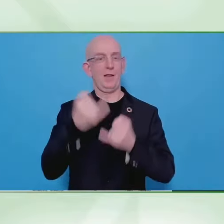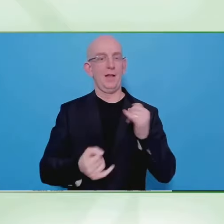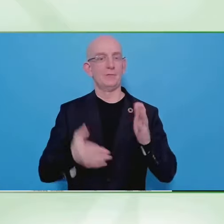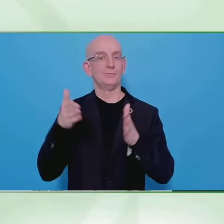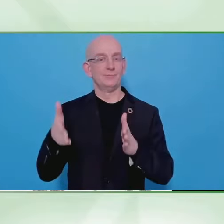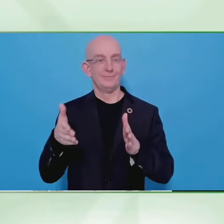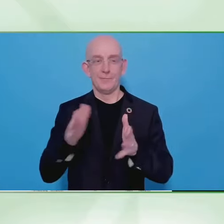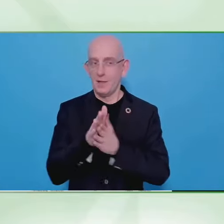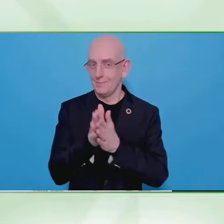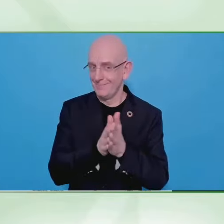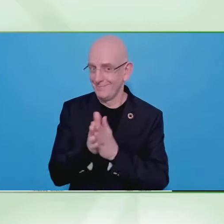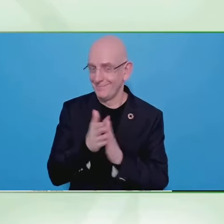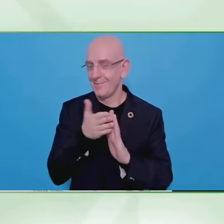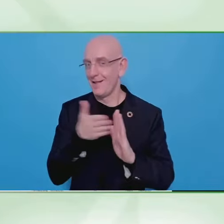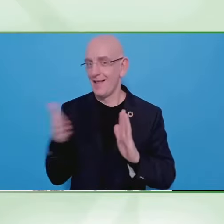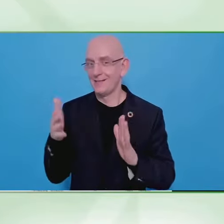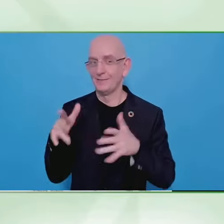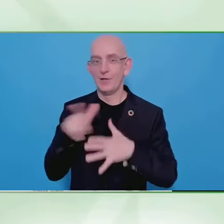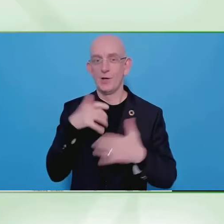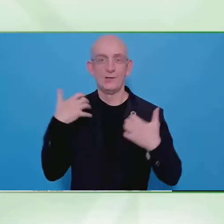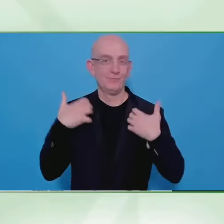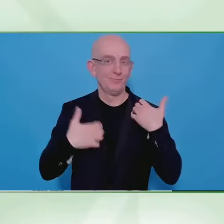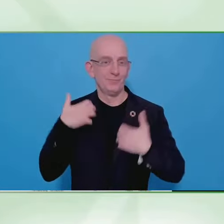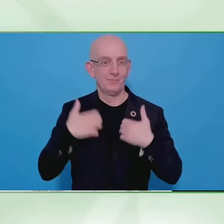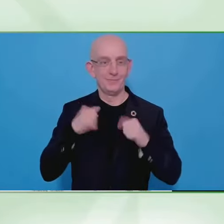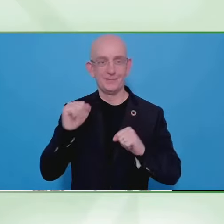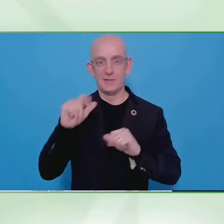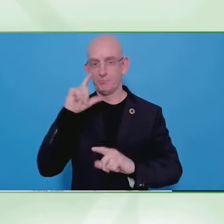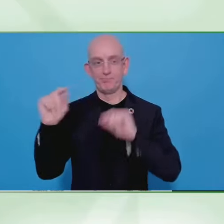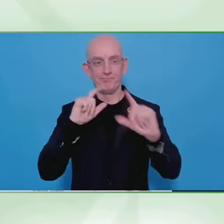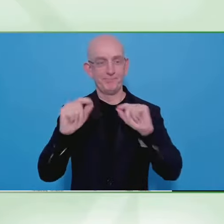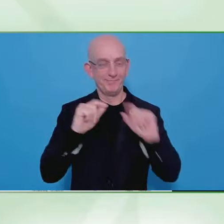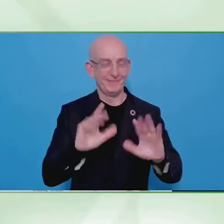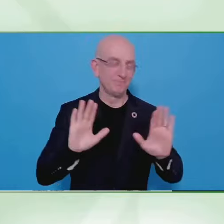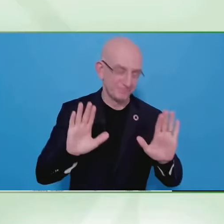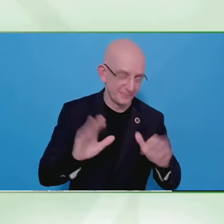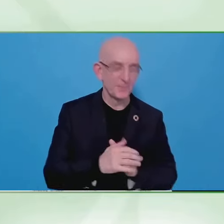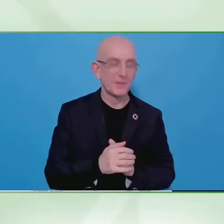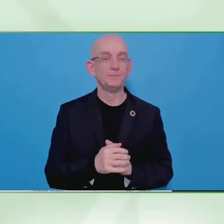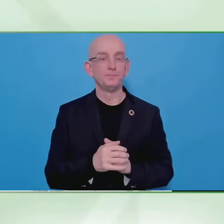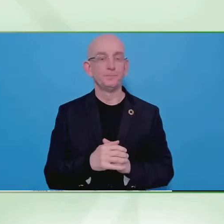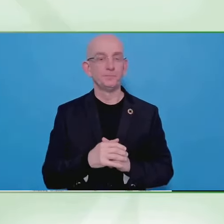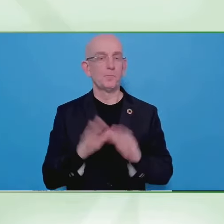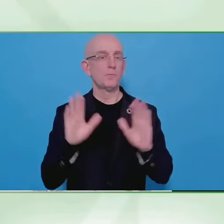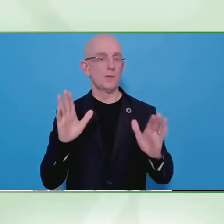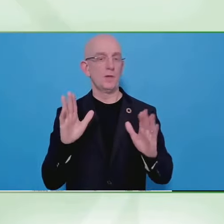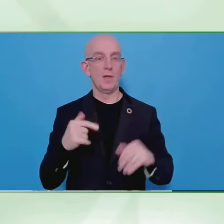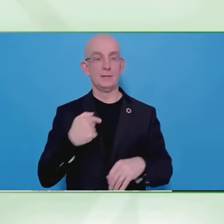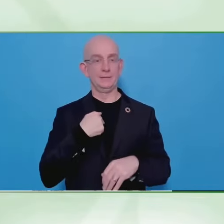corporations, helping them meaningfully support our community.